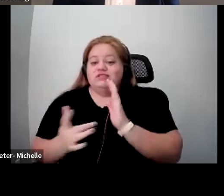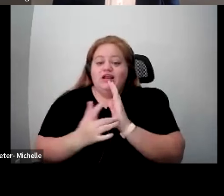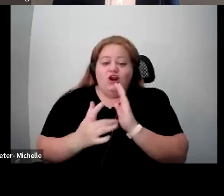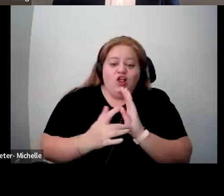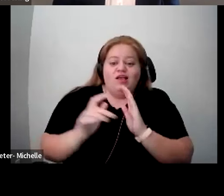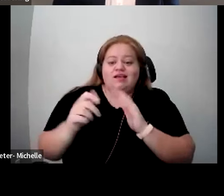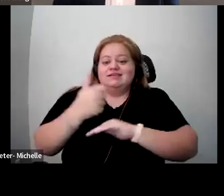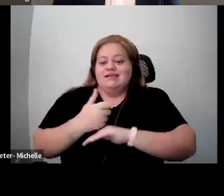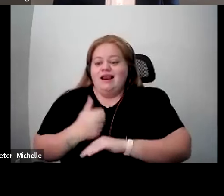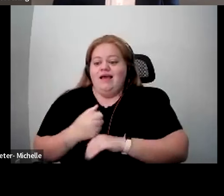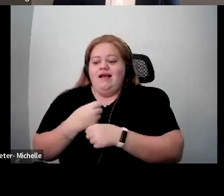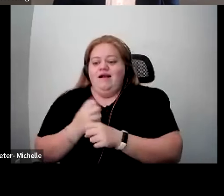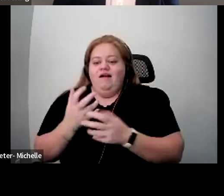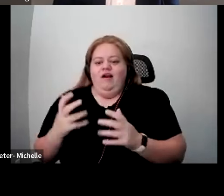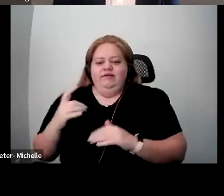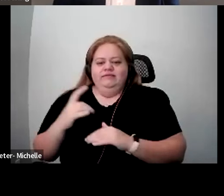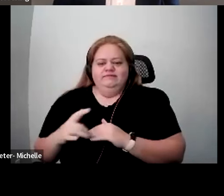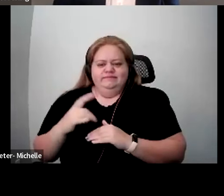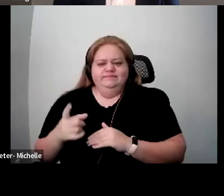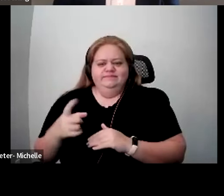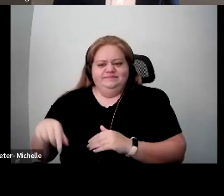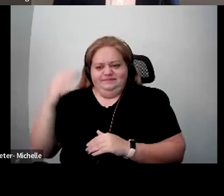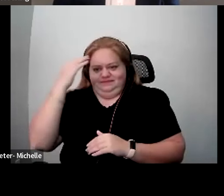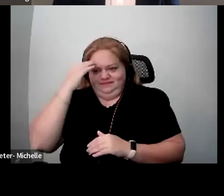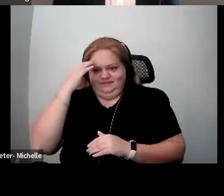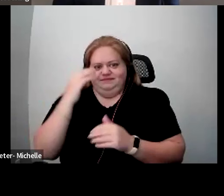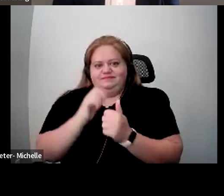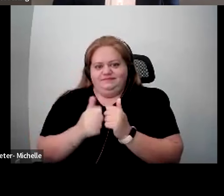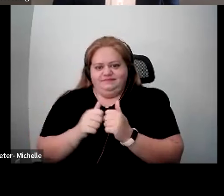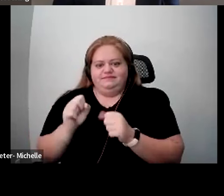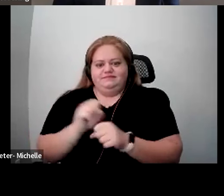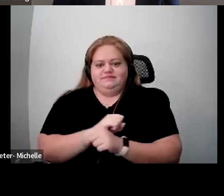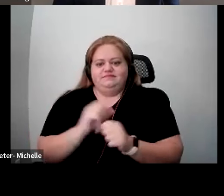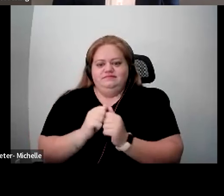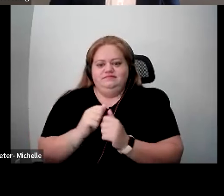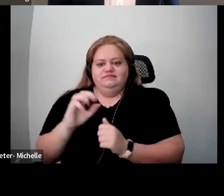and assistive technologies already out there that know how to work with HTML.